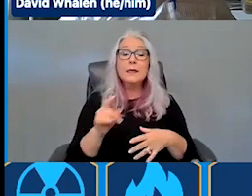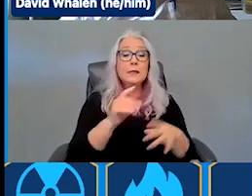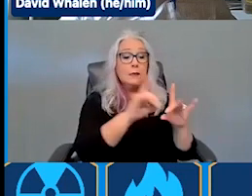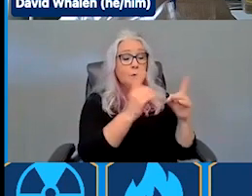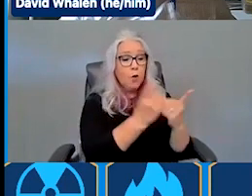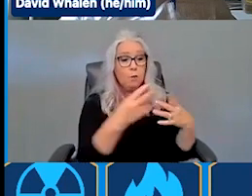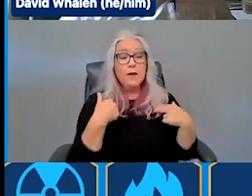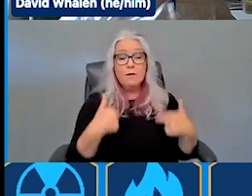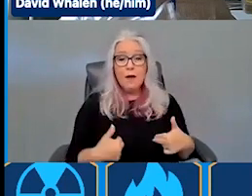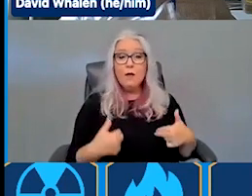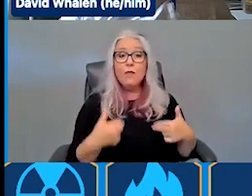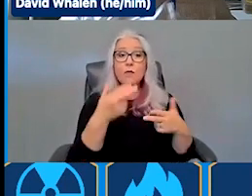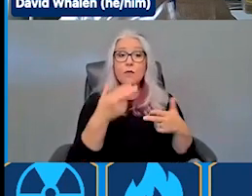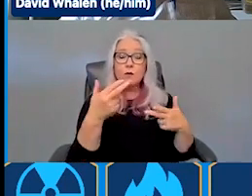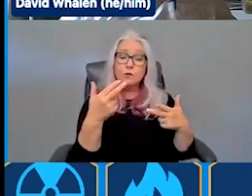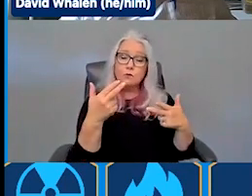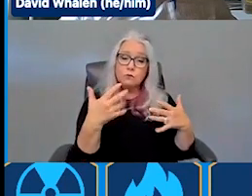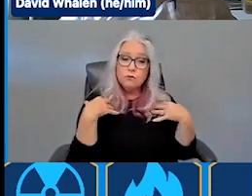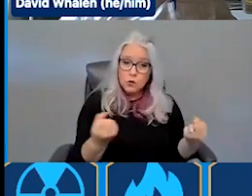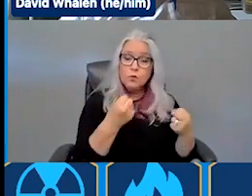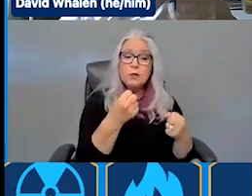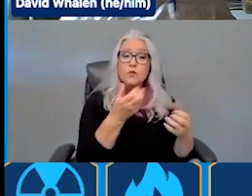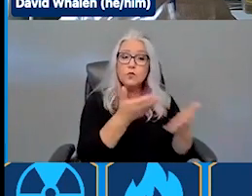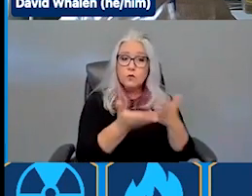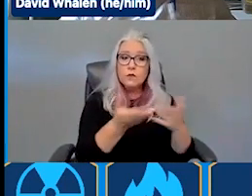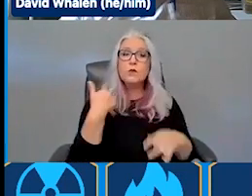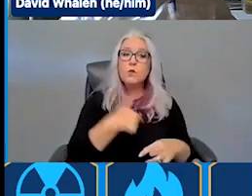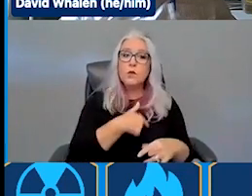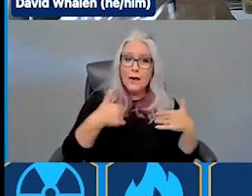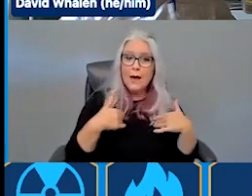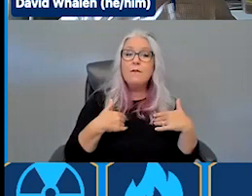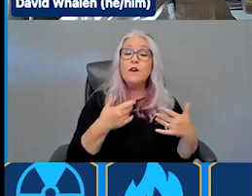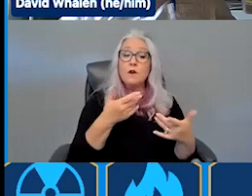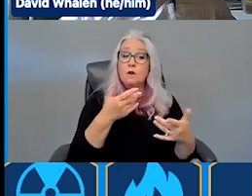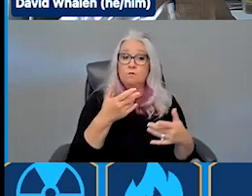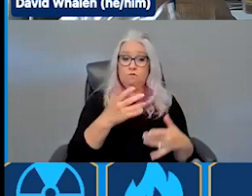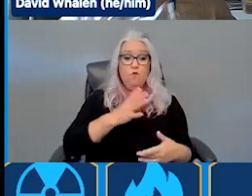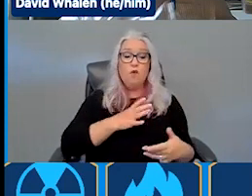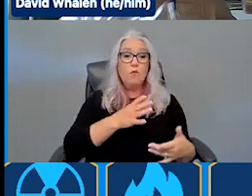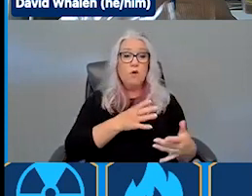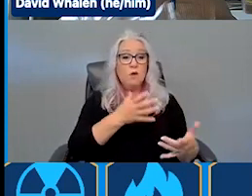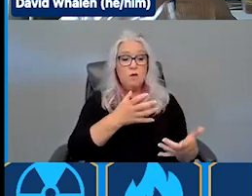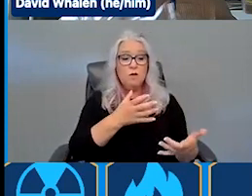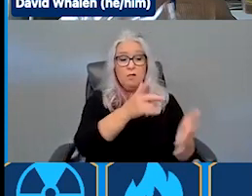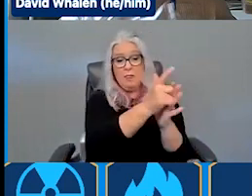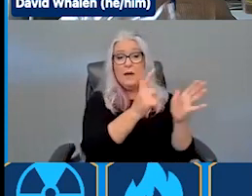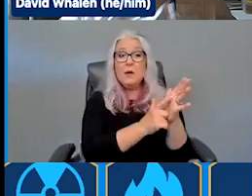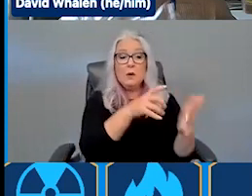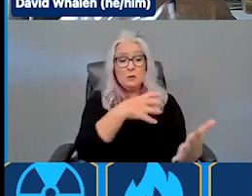office of civil rights that received formal legal complaints about disability discrimination and triage protocols throughout